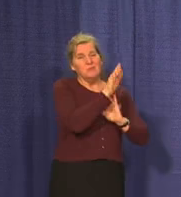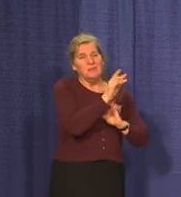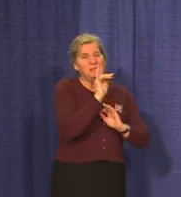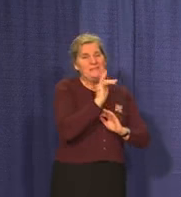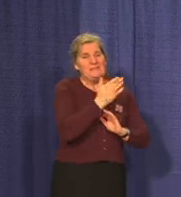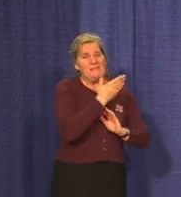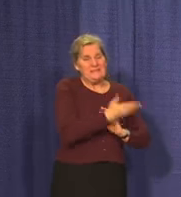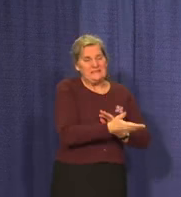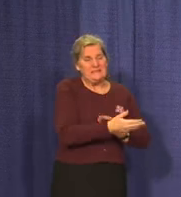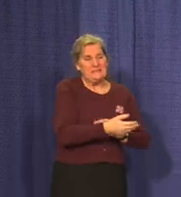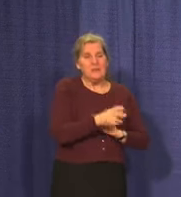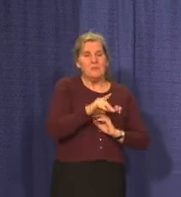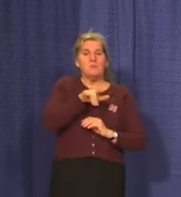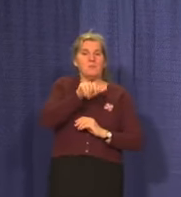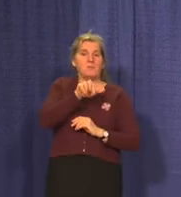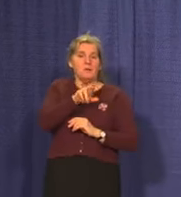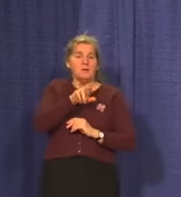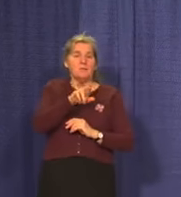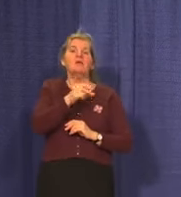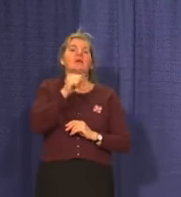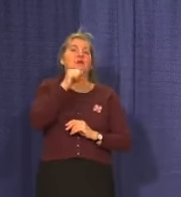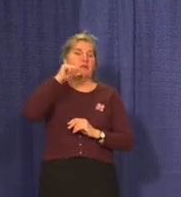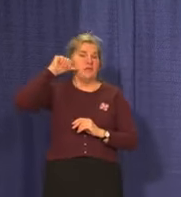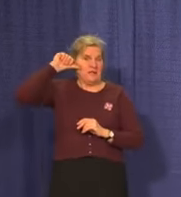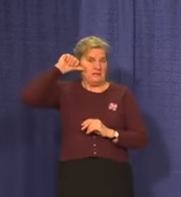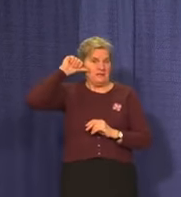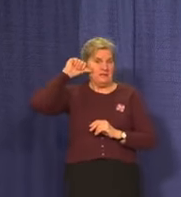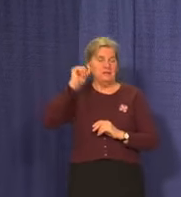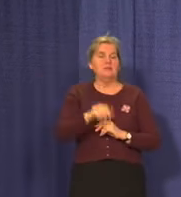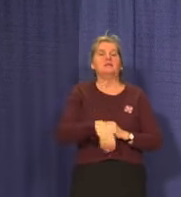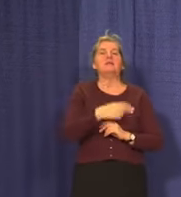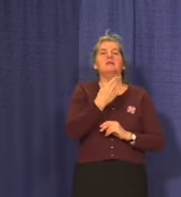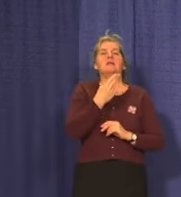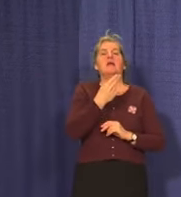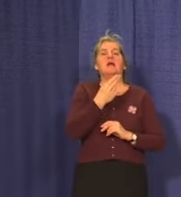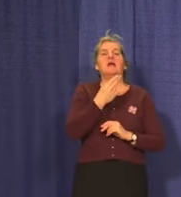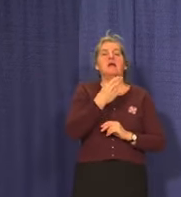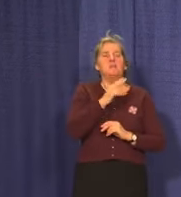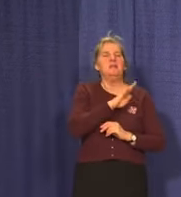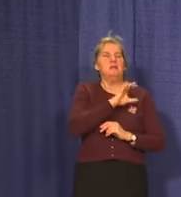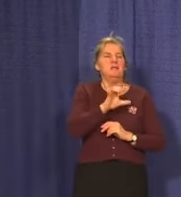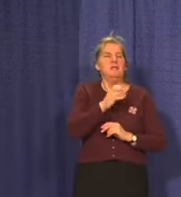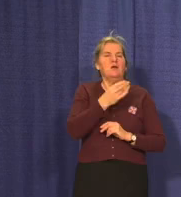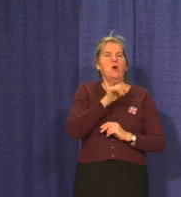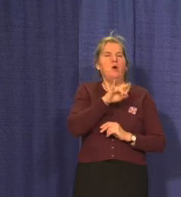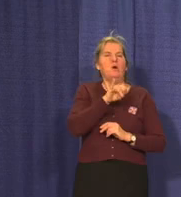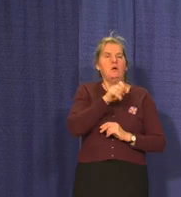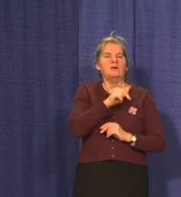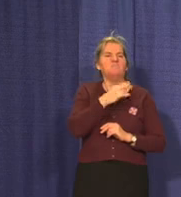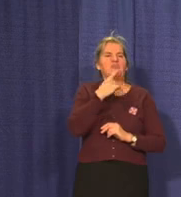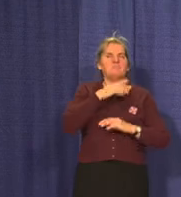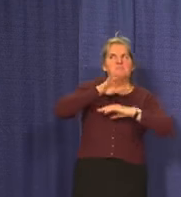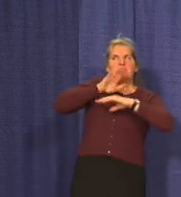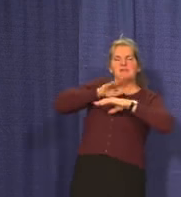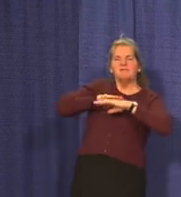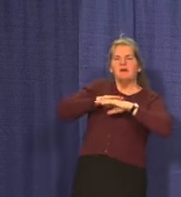MEANWHILE, THE PREMIERE OF BC IT JUST YESTERDAY ADVISED AGAINST ALL NONESSENTIAL TRAVEL INTO THE PROVINCE FROM OTHER TERRITORIES